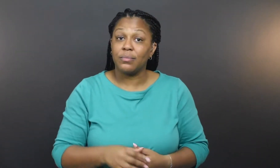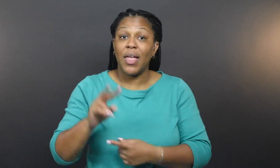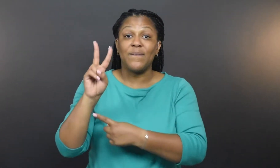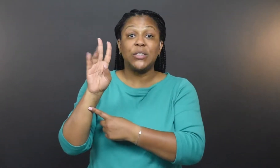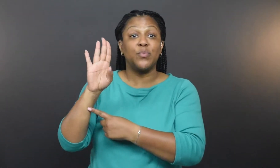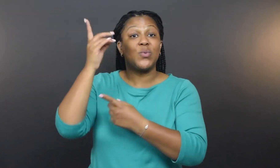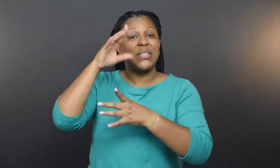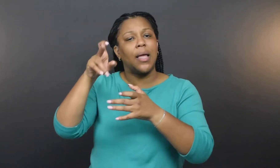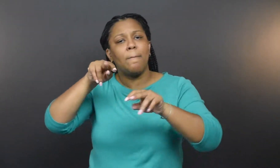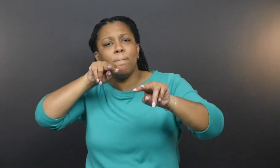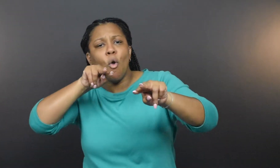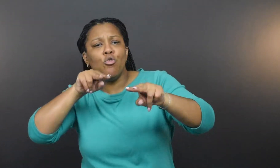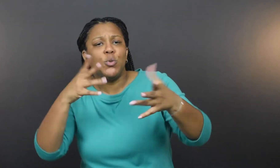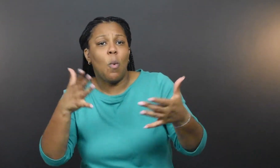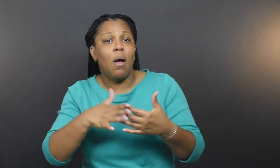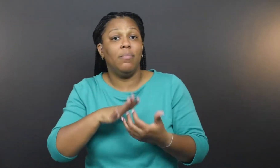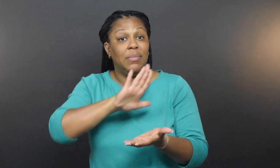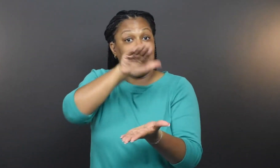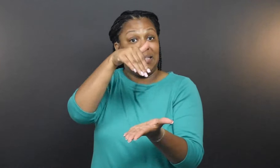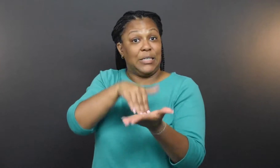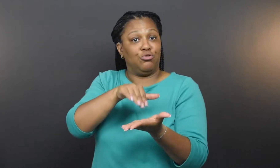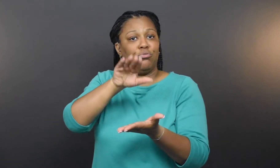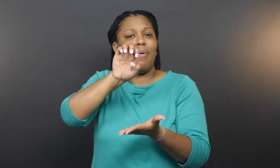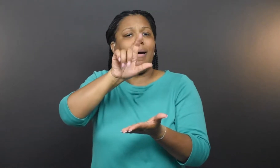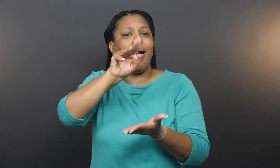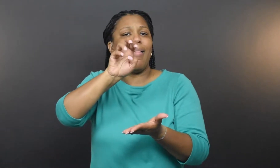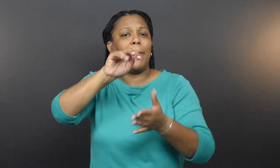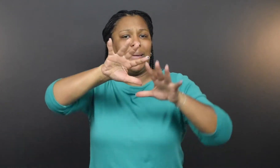Vectorborne disease monitoring: • The central element of the